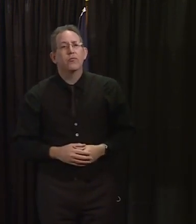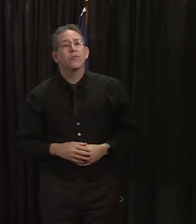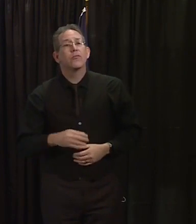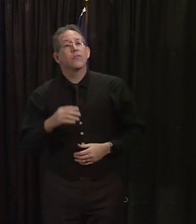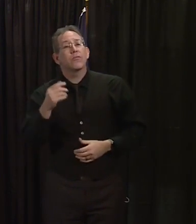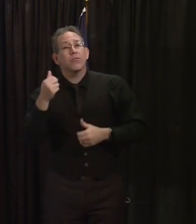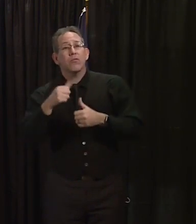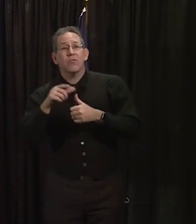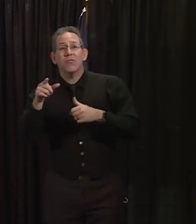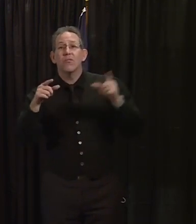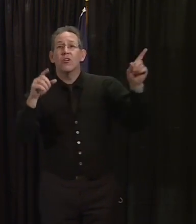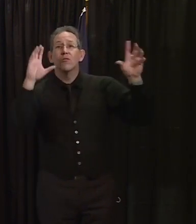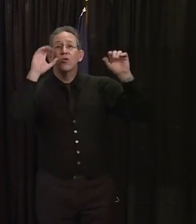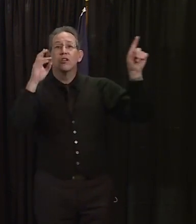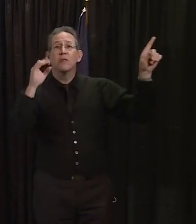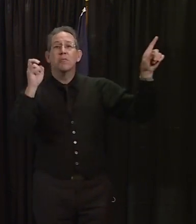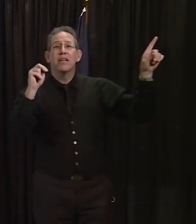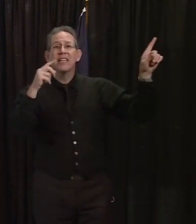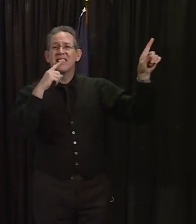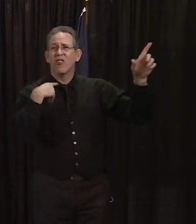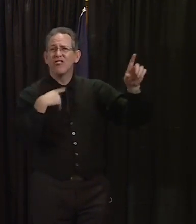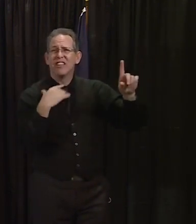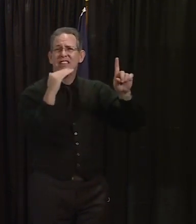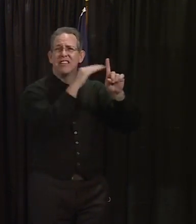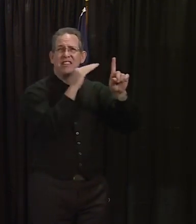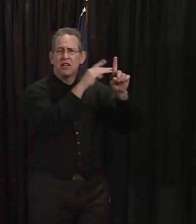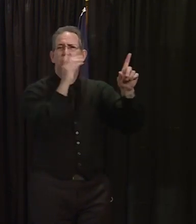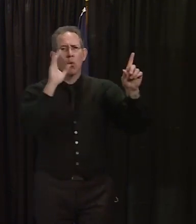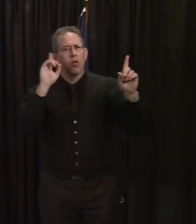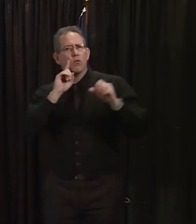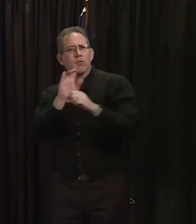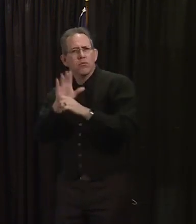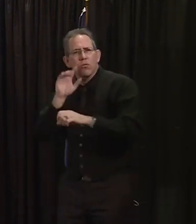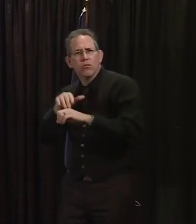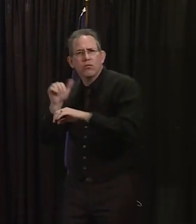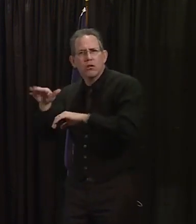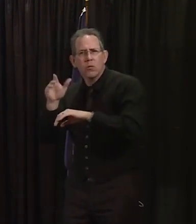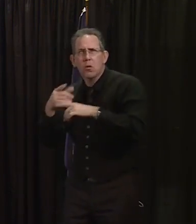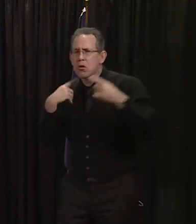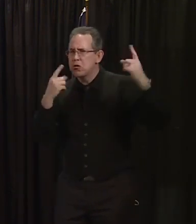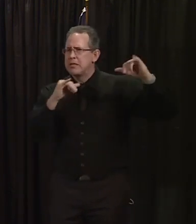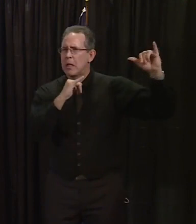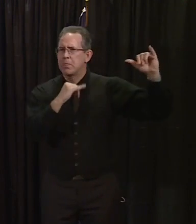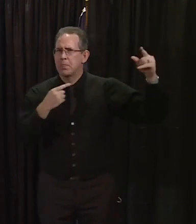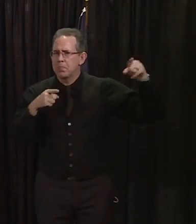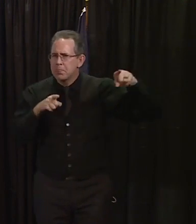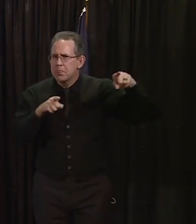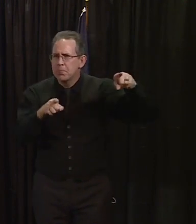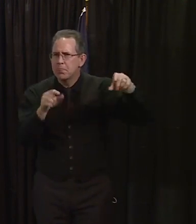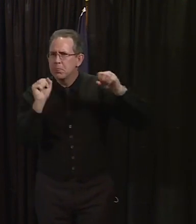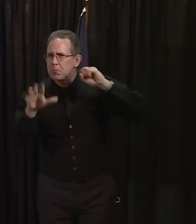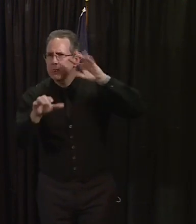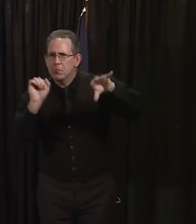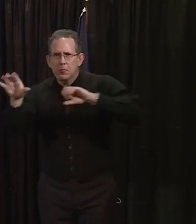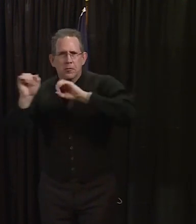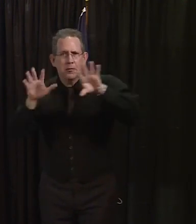americans, which is expected to begin later this month. It's also in addition